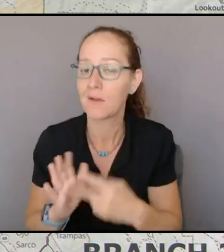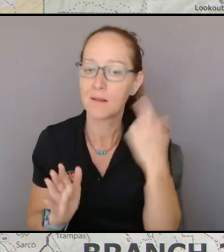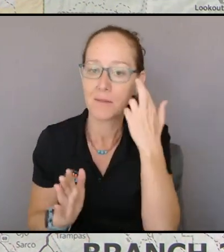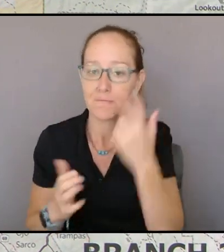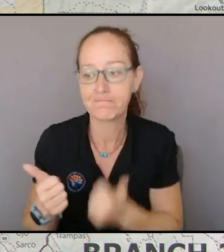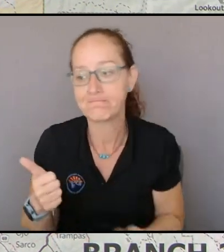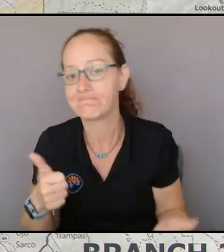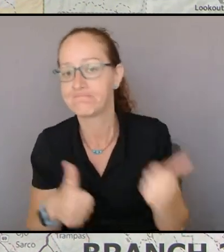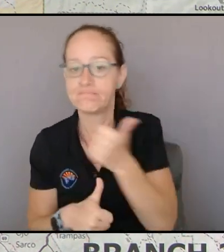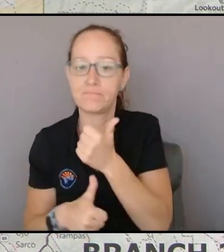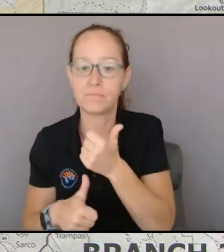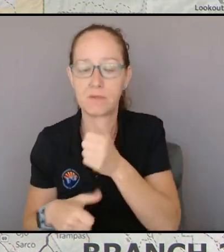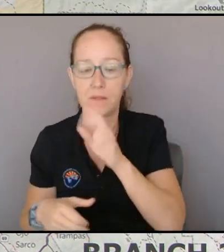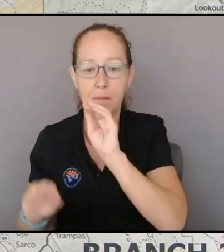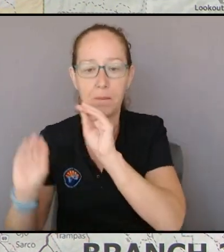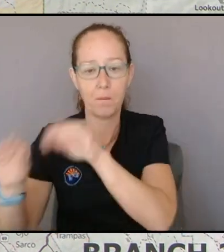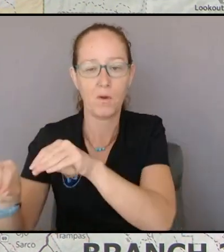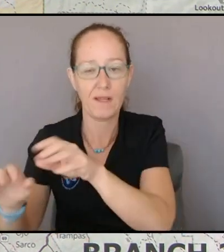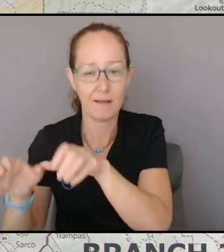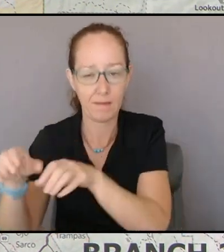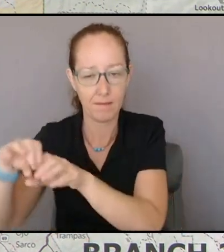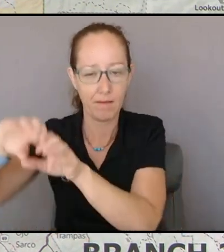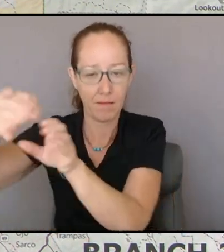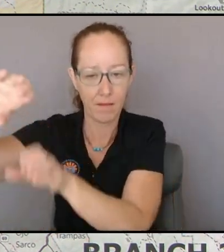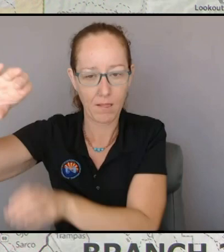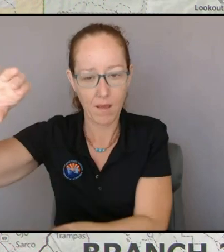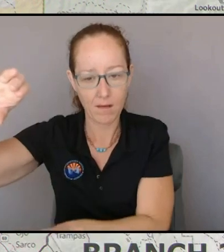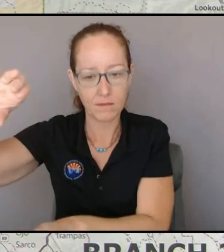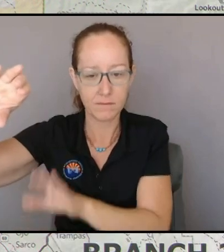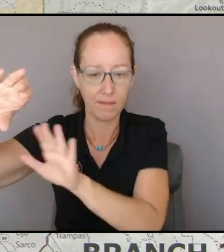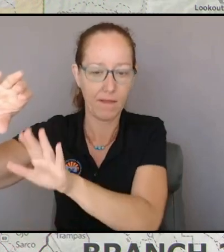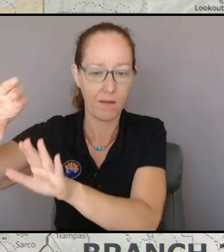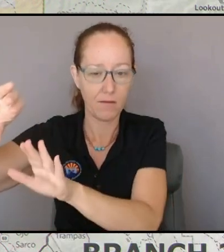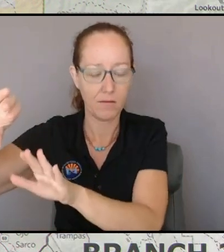towards Bear Mountain up towards Ripley Point, and preventing that from moving west and then being able to